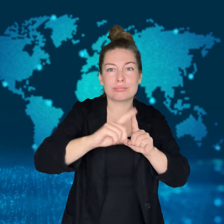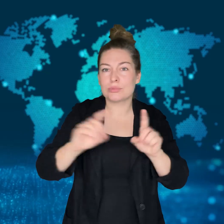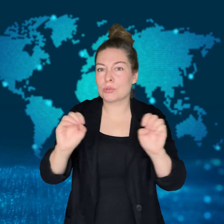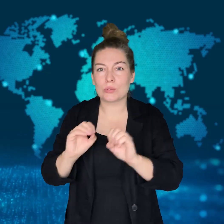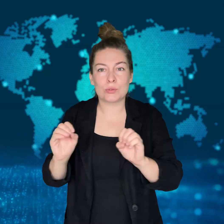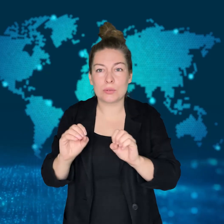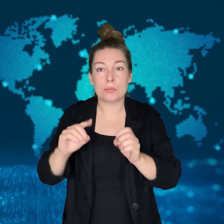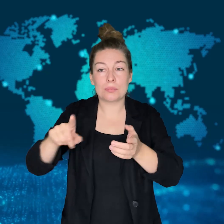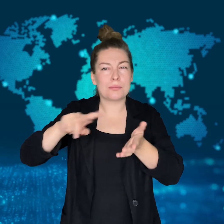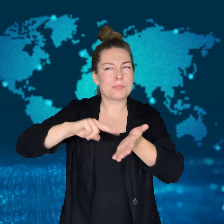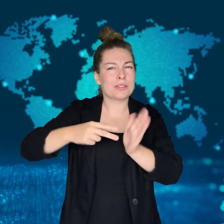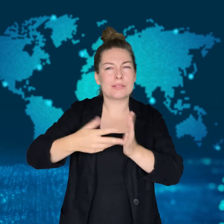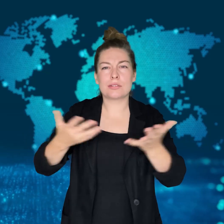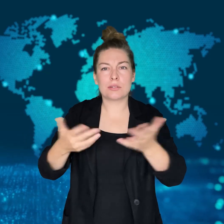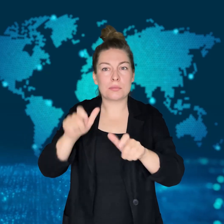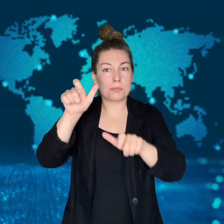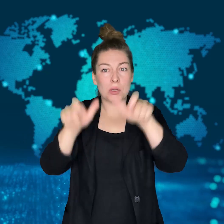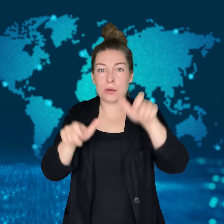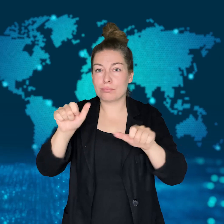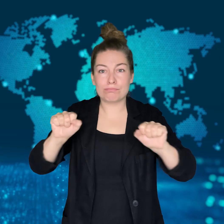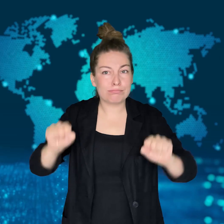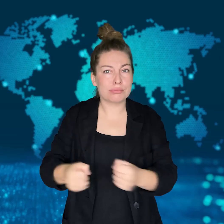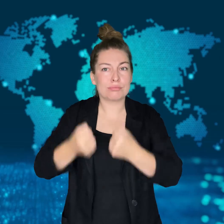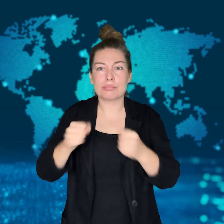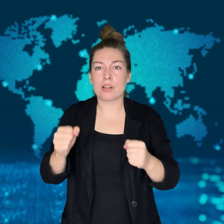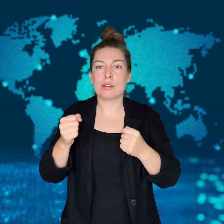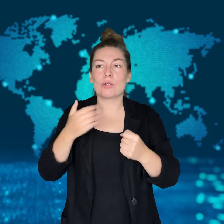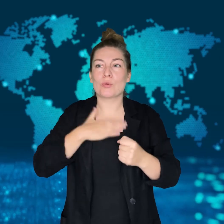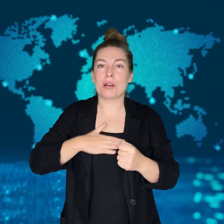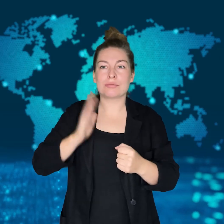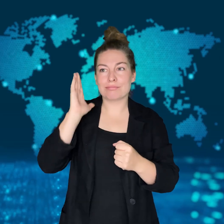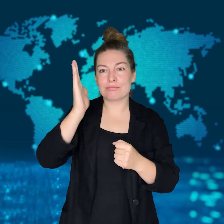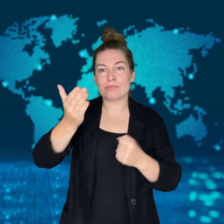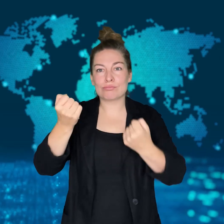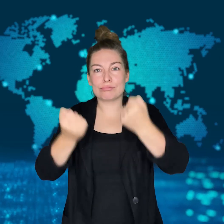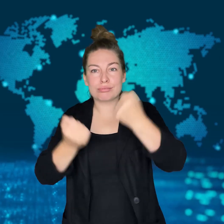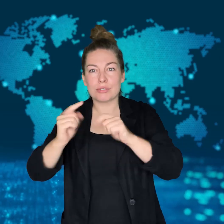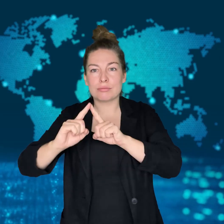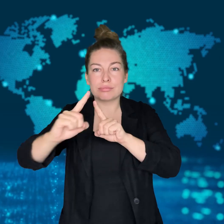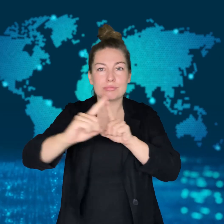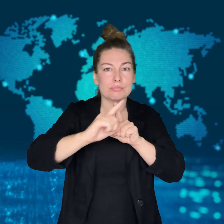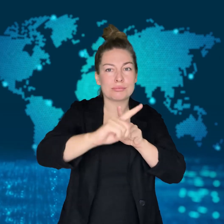Some lack clean water and transportation as rivers dried.